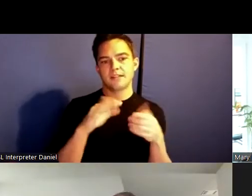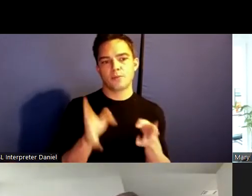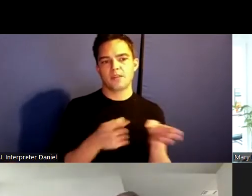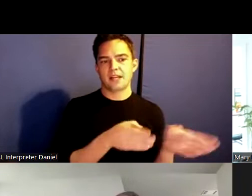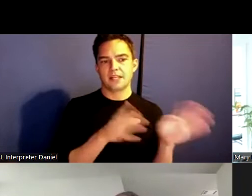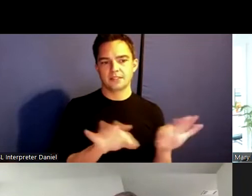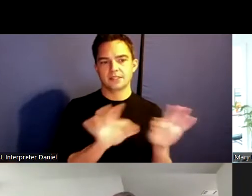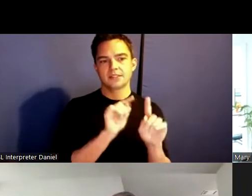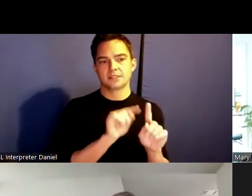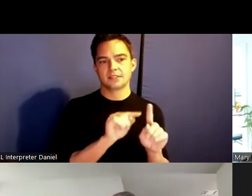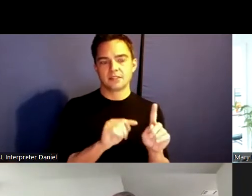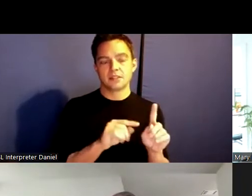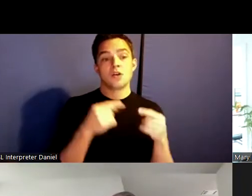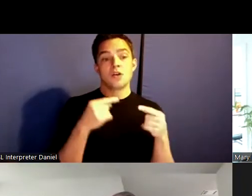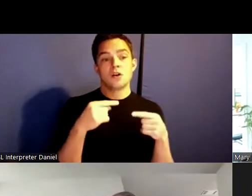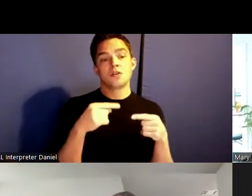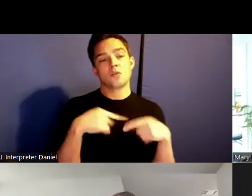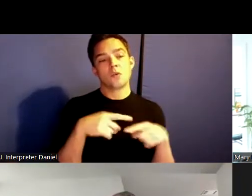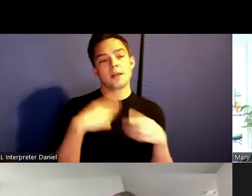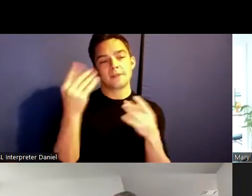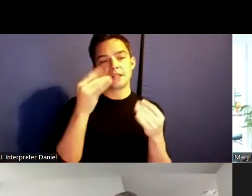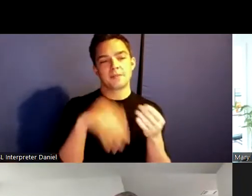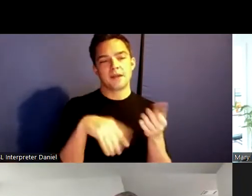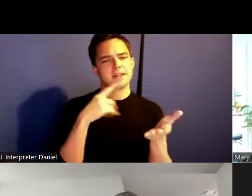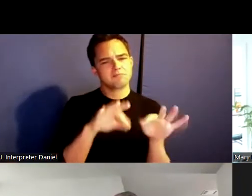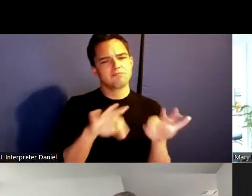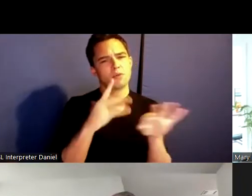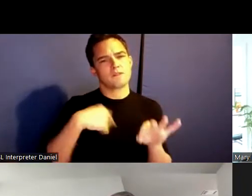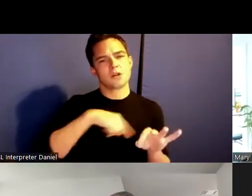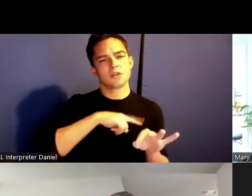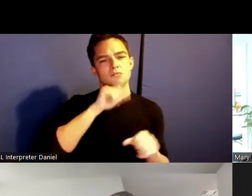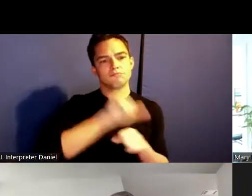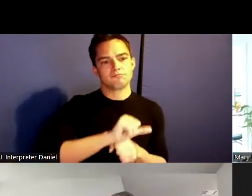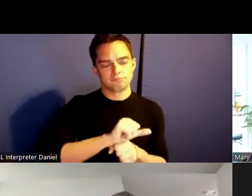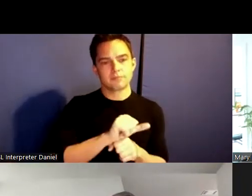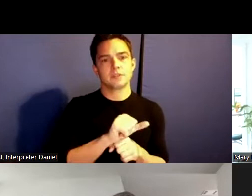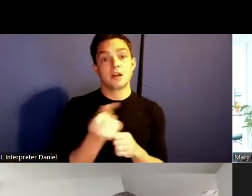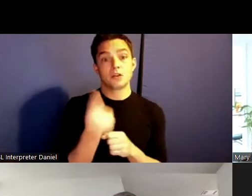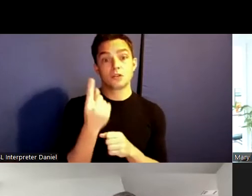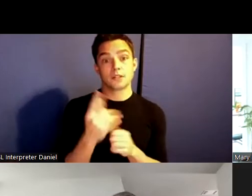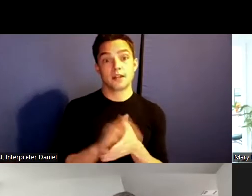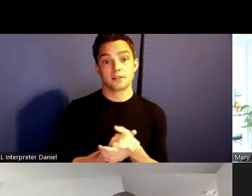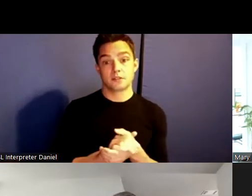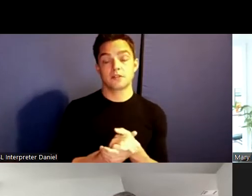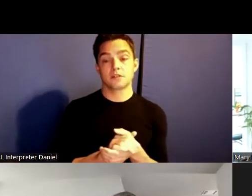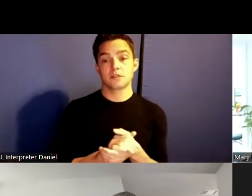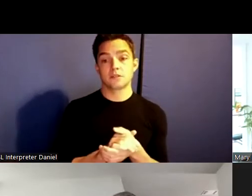as I as I think about that, it's important for us to really understand that many cultures